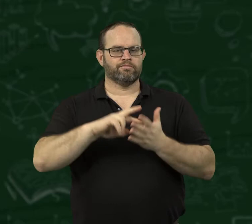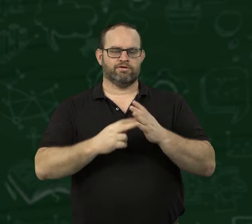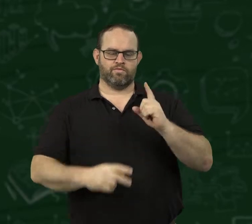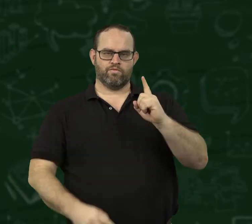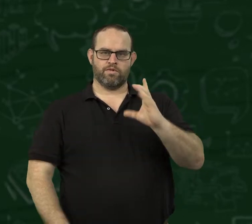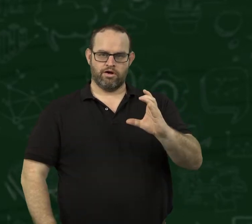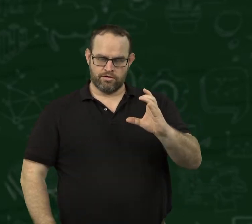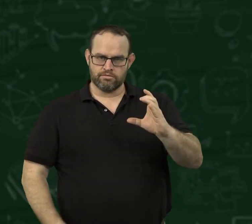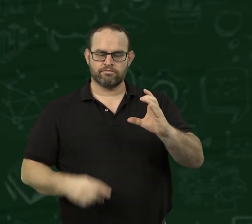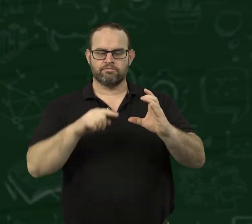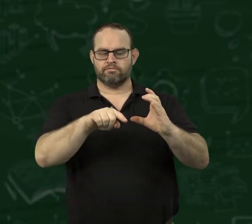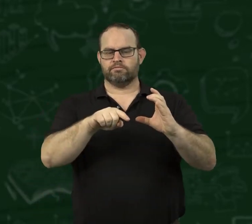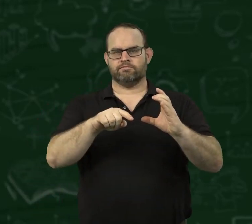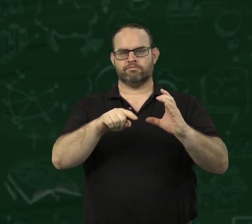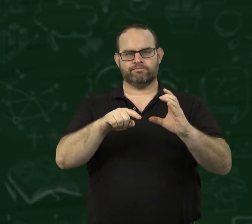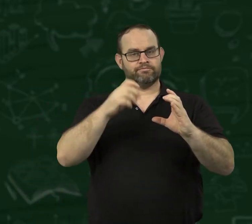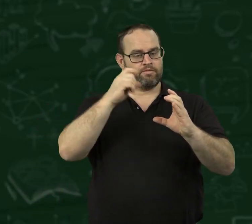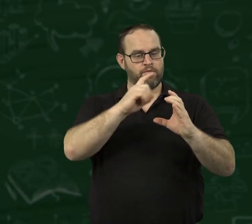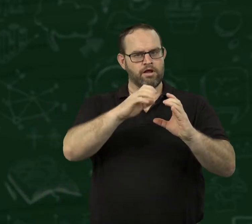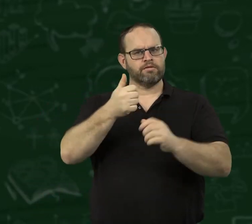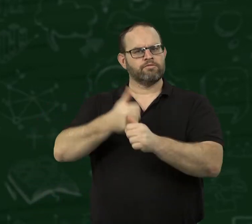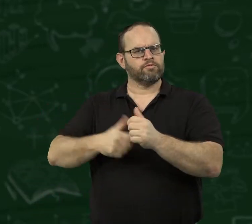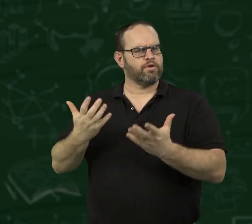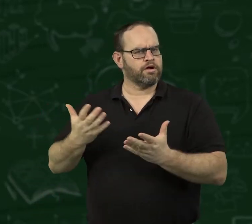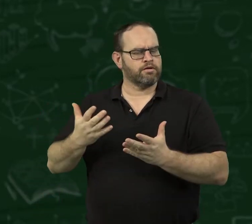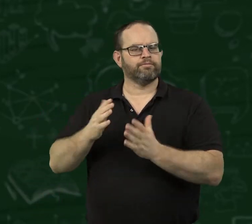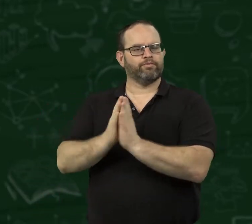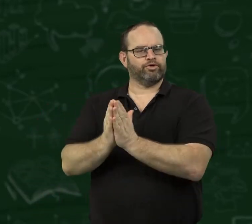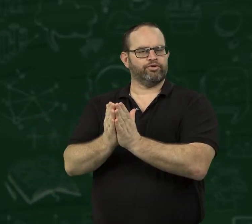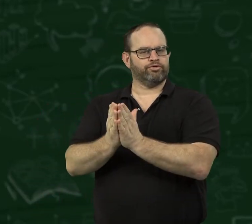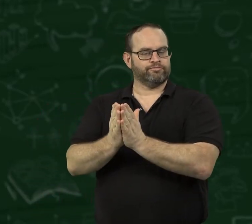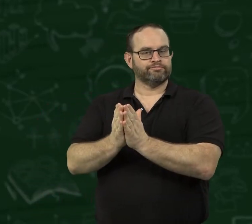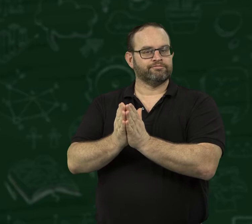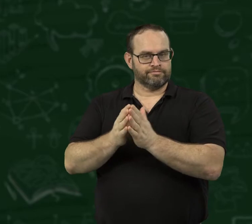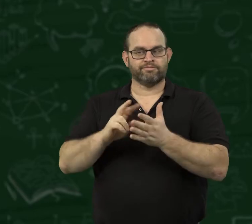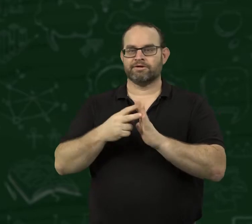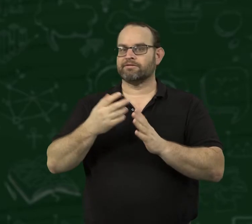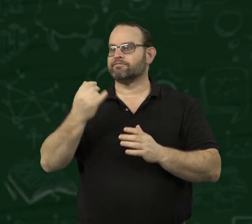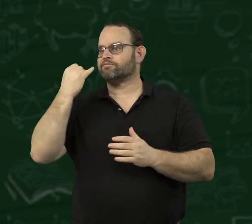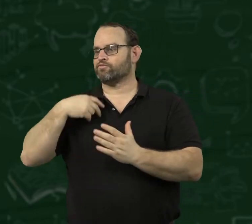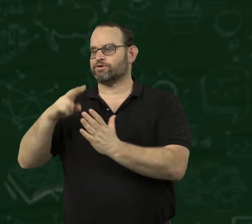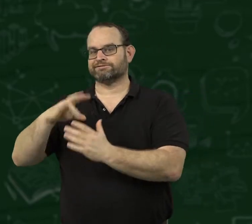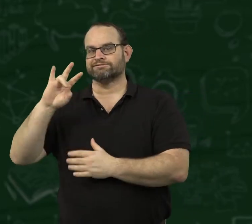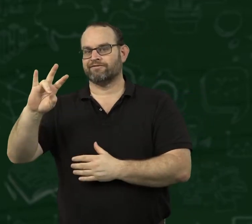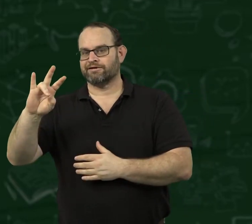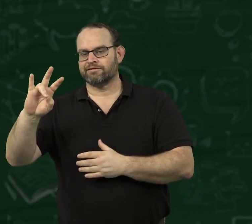100 multiplied by the number of books you have read, let's say you read seven books.